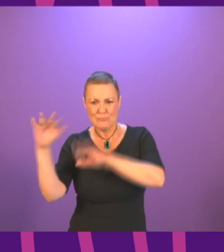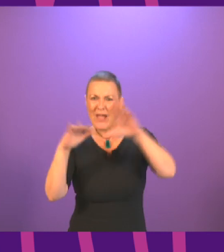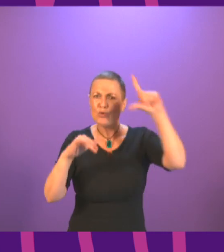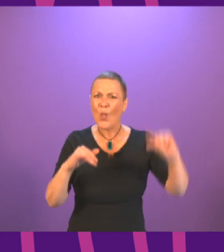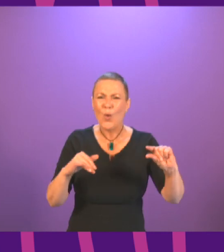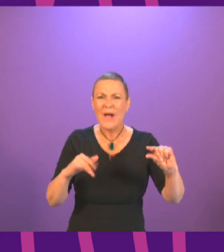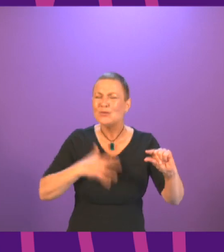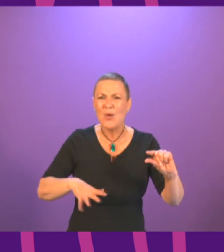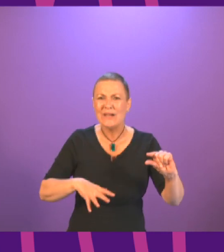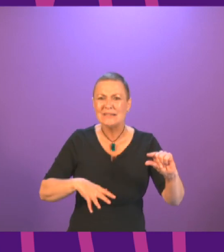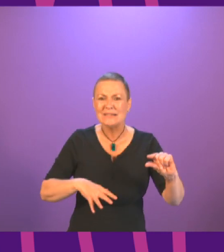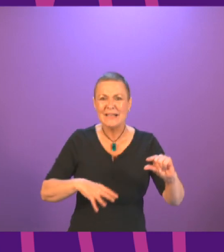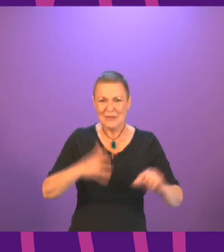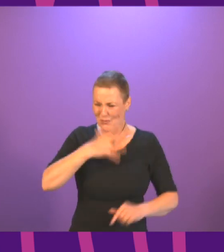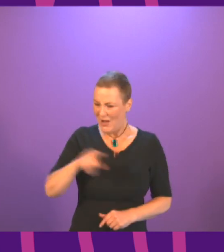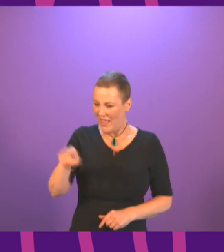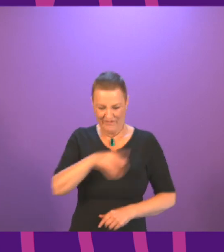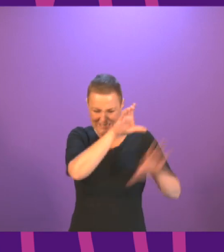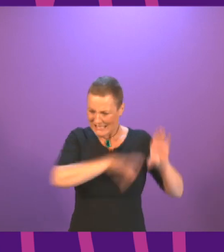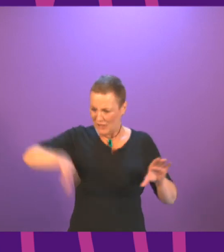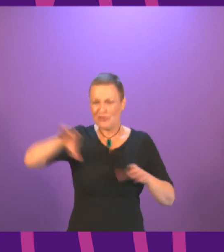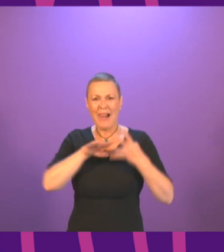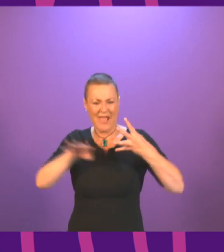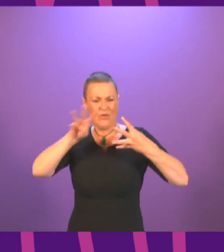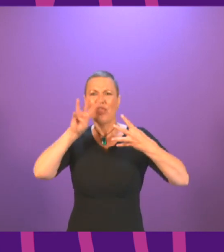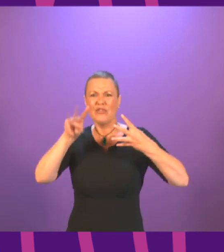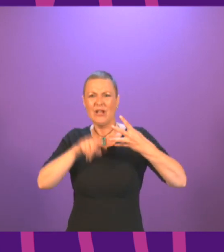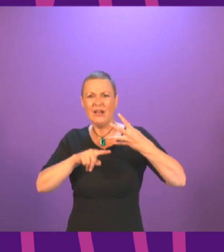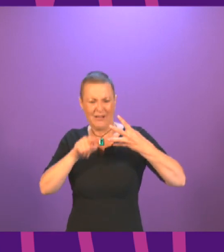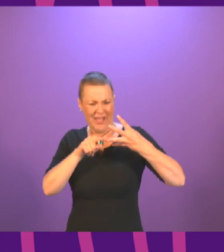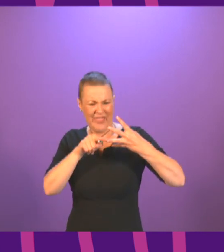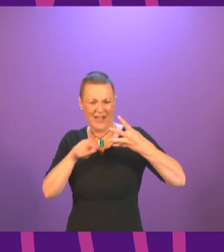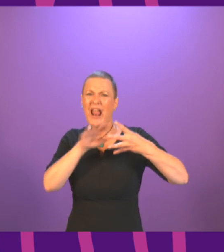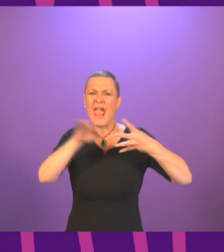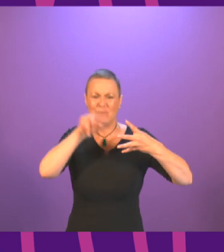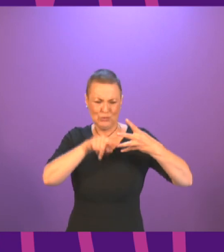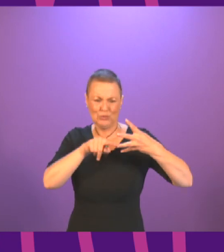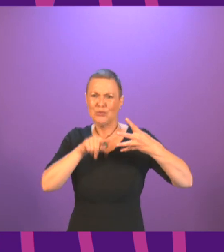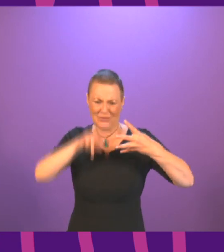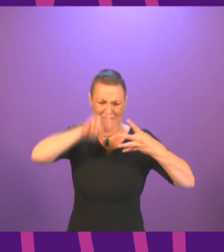areas. We cannot have a targeted, proportionate, regional approach to Covid restrictions unless